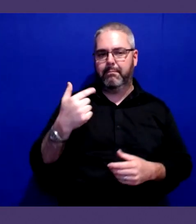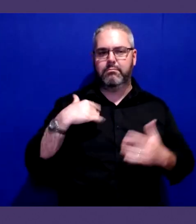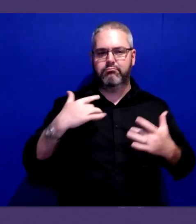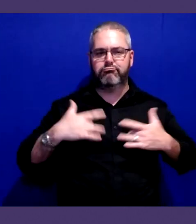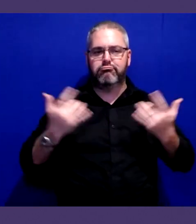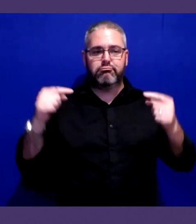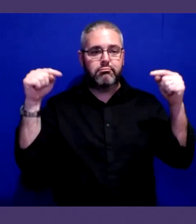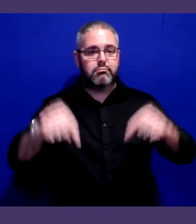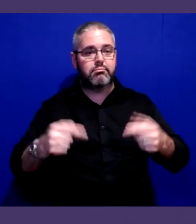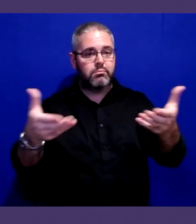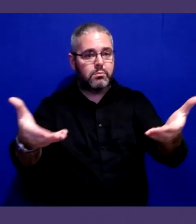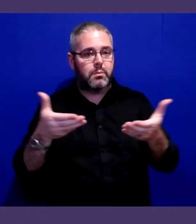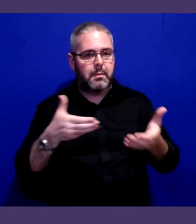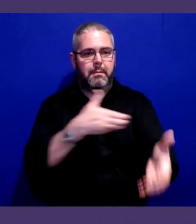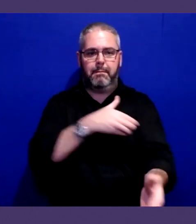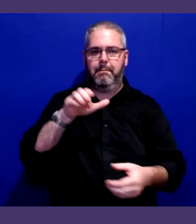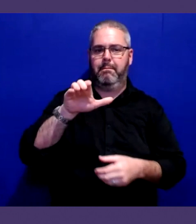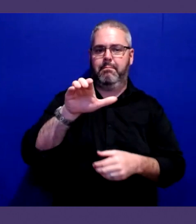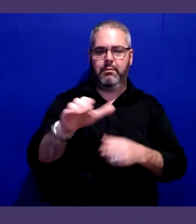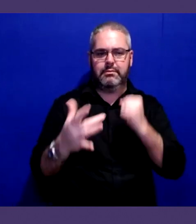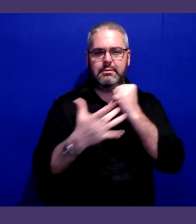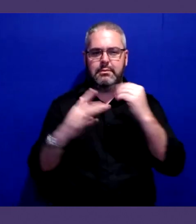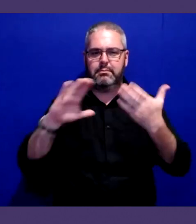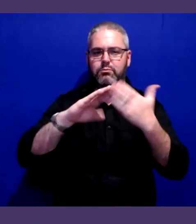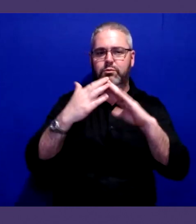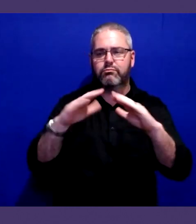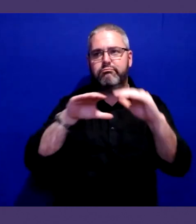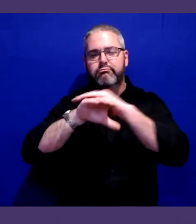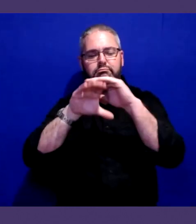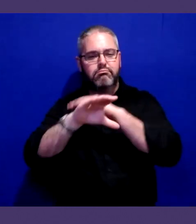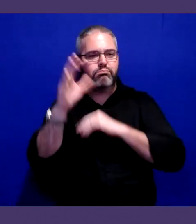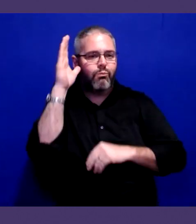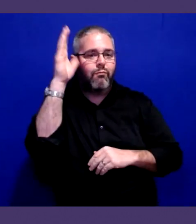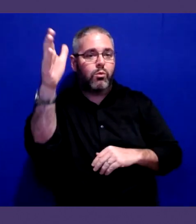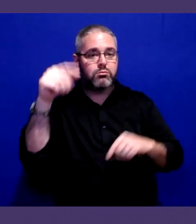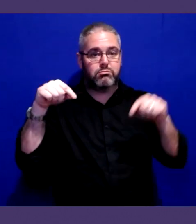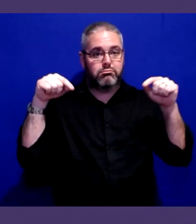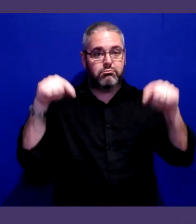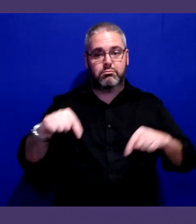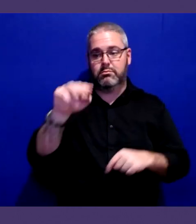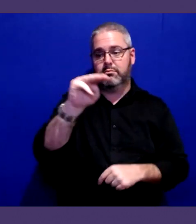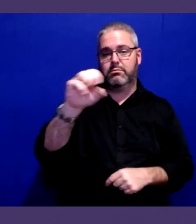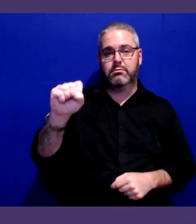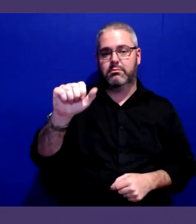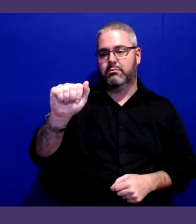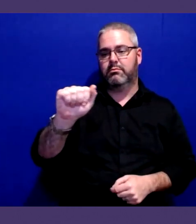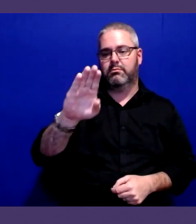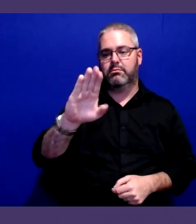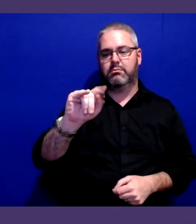the Tech Community for an Accessible Future" at this year's Microsoft Ability Summit. Today is meaningful for me,